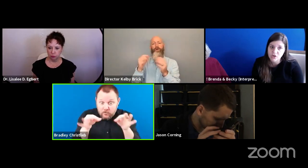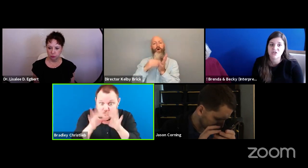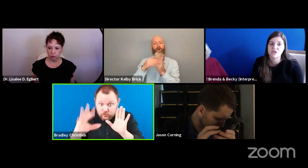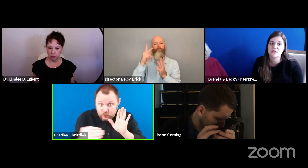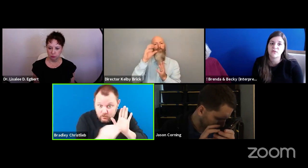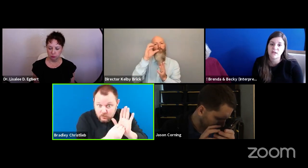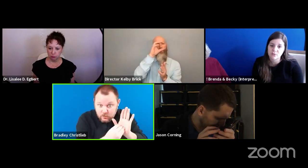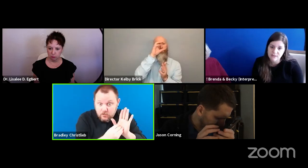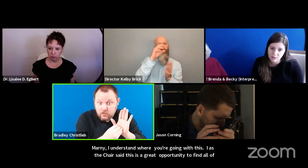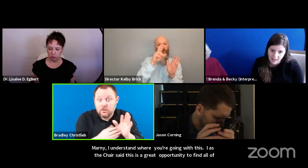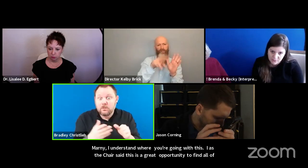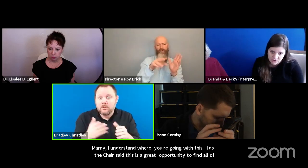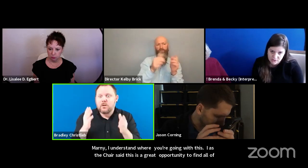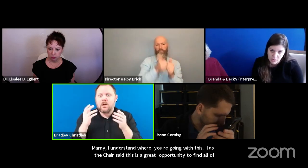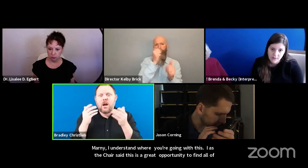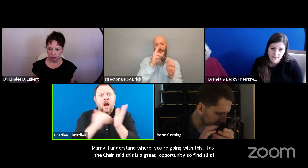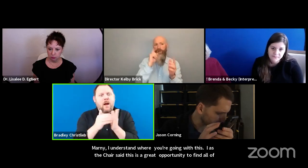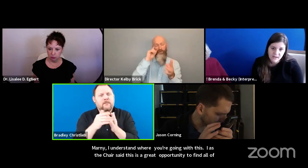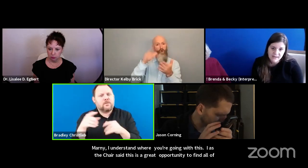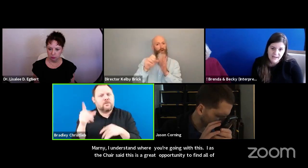Is it just videos that are captioned?